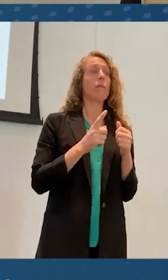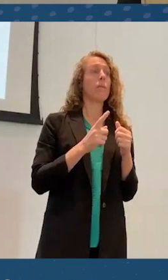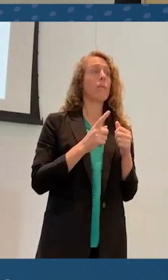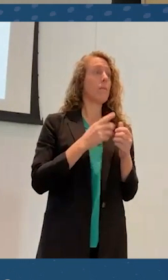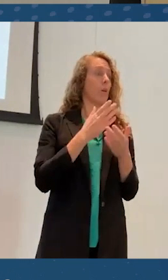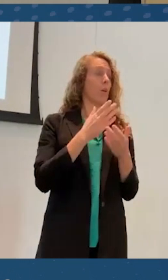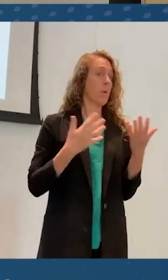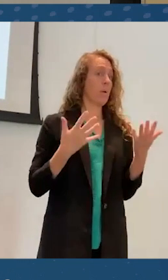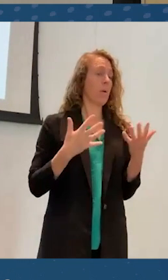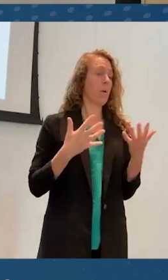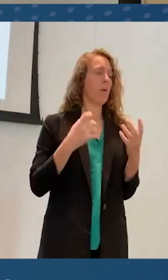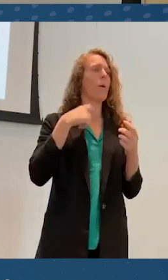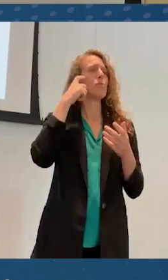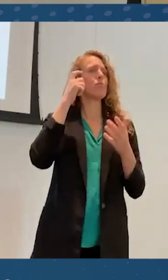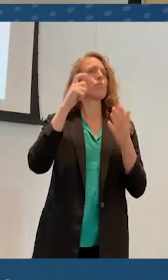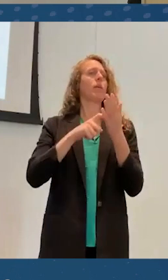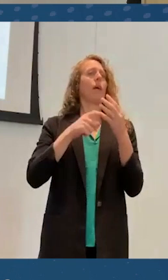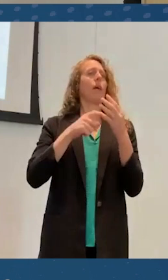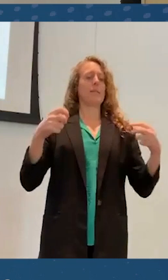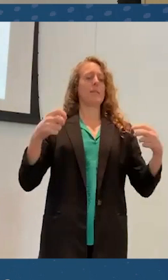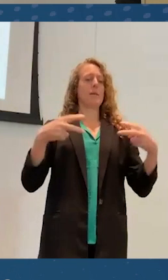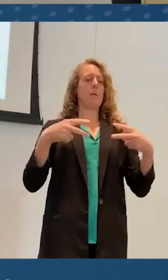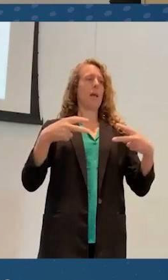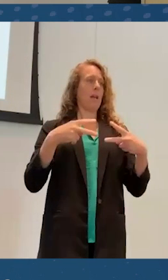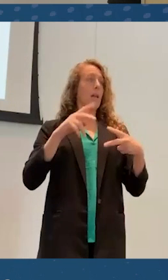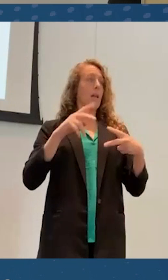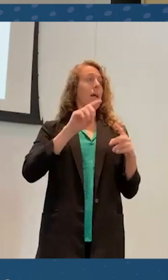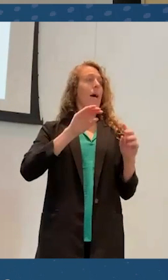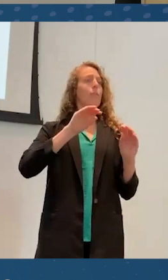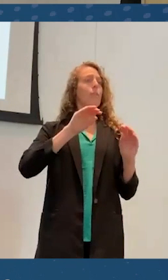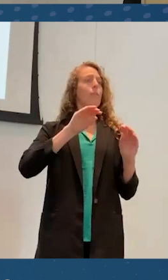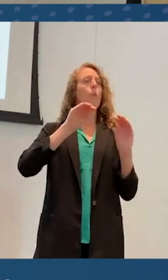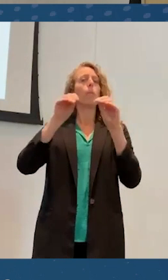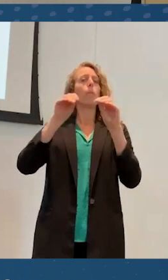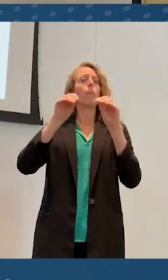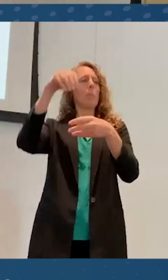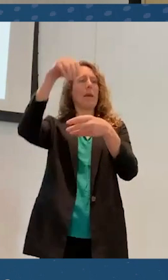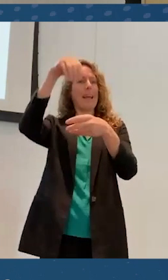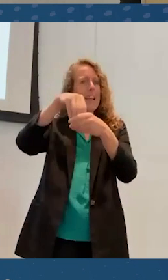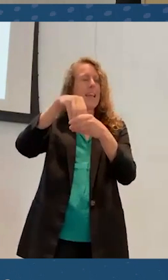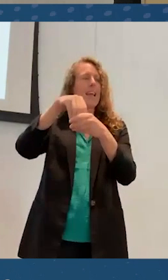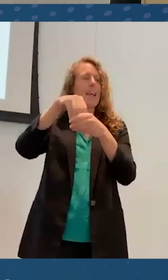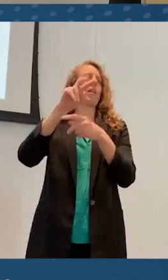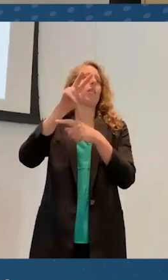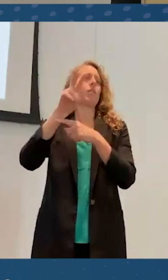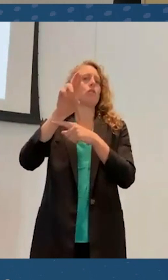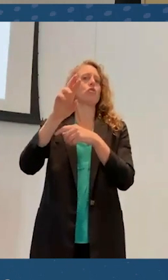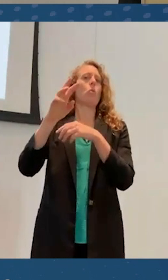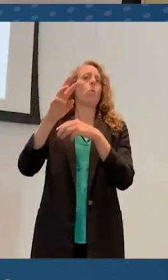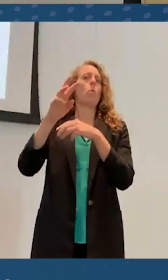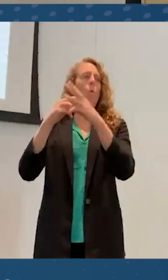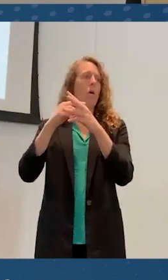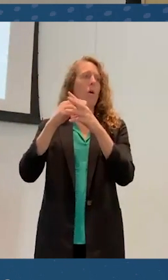have to place the subtitles in the virtual world rather than on it. When viewing subtitles on a 2D screen,